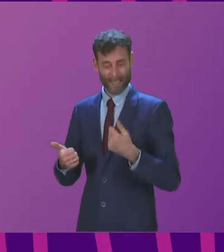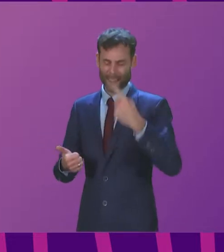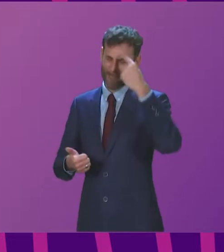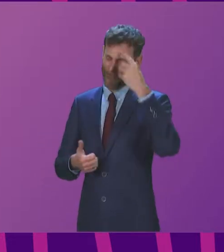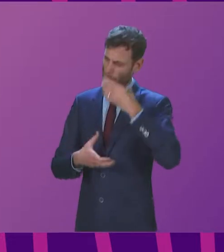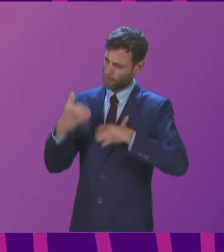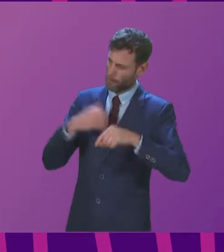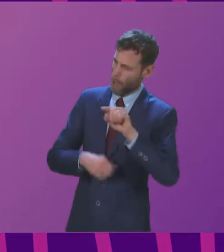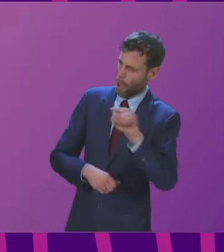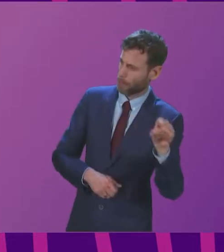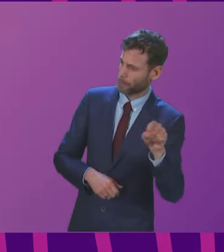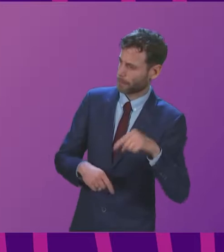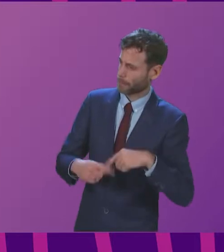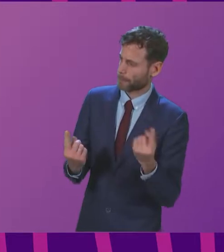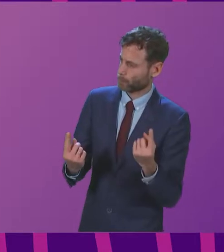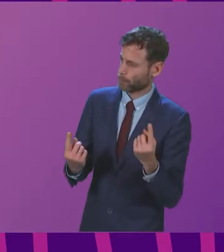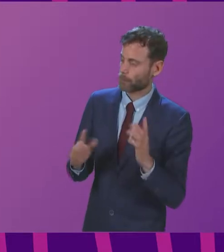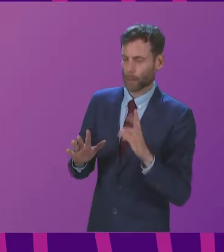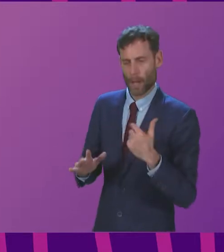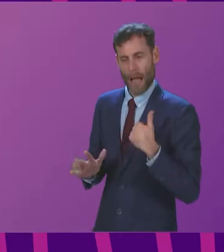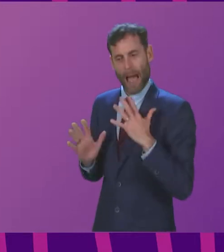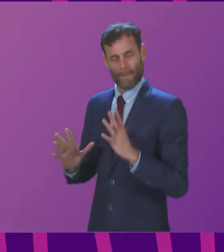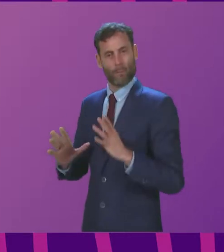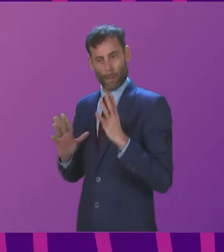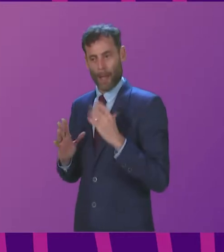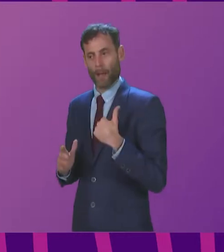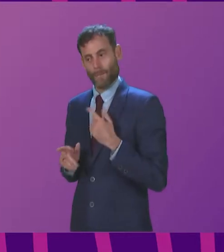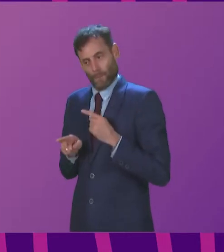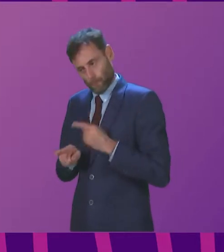that we have to bear a bit more inconvenience for the sake of the more vulnerable, and we